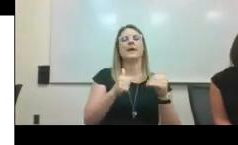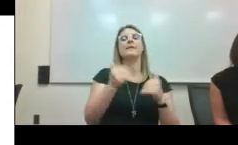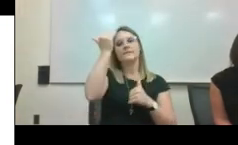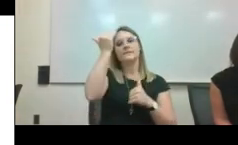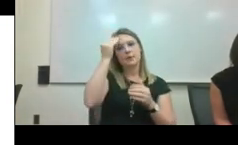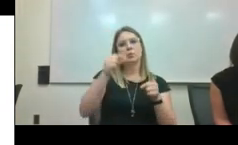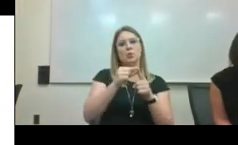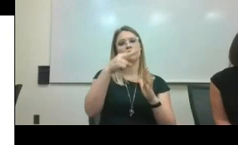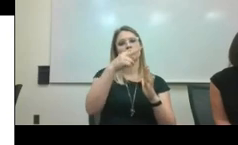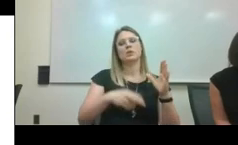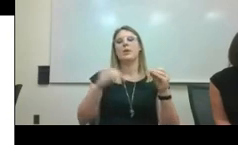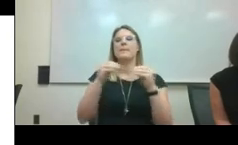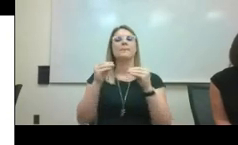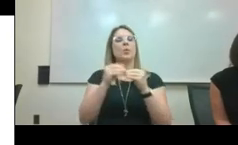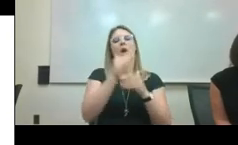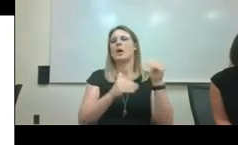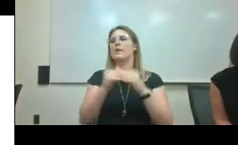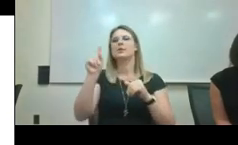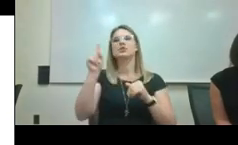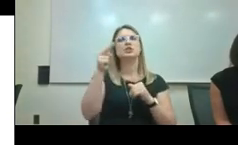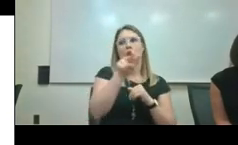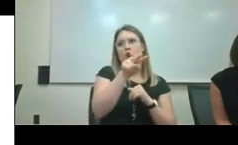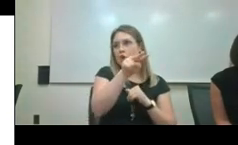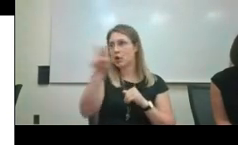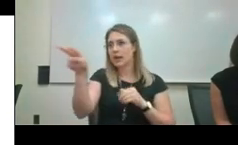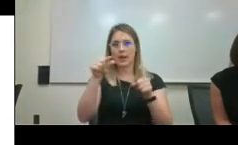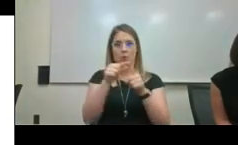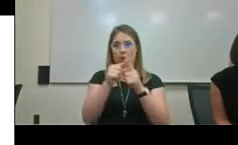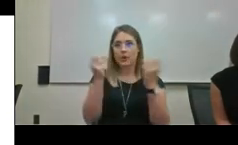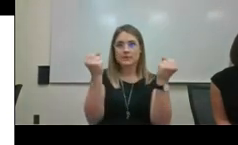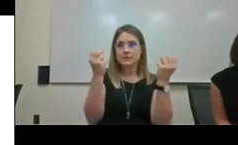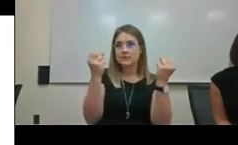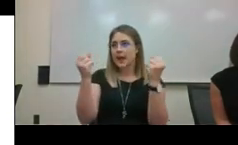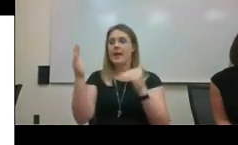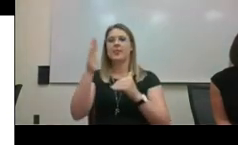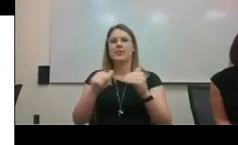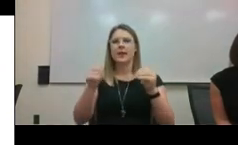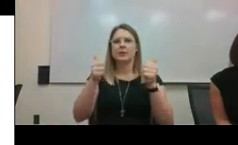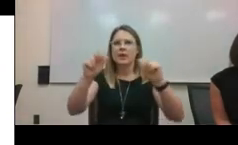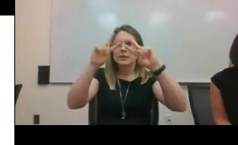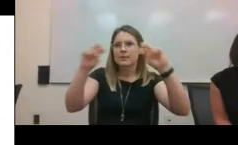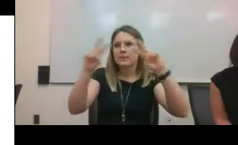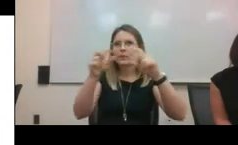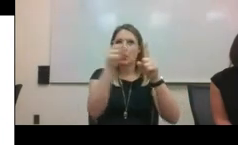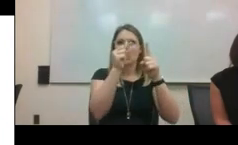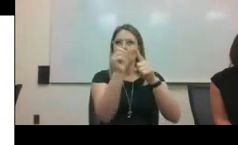So, they're much more comfortable just looking at words and signing them then they are trying to dissect the diacritics and thinking about the syllables